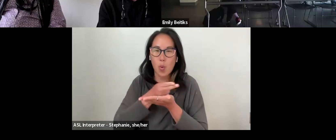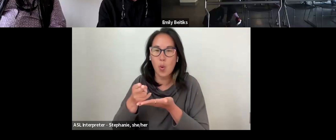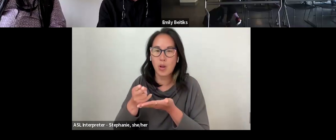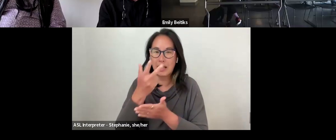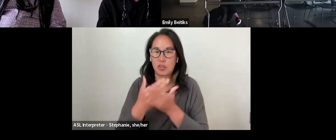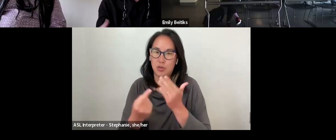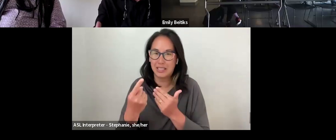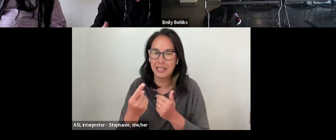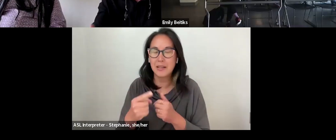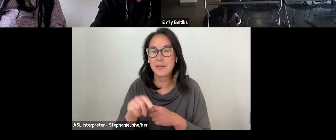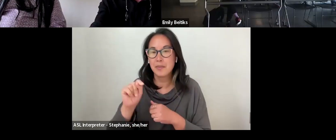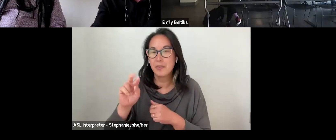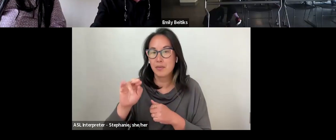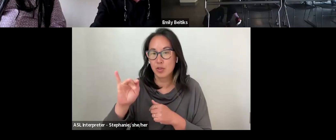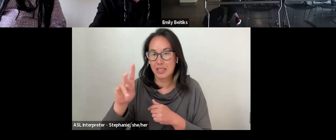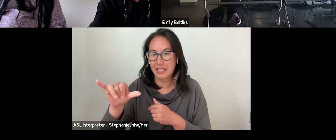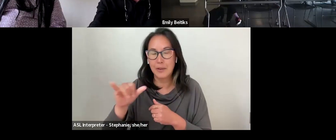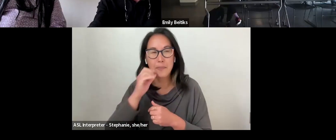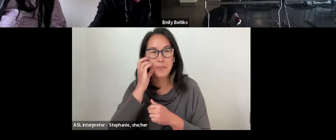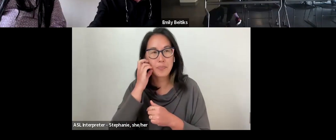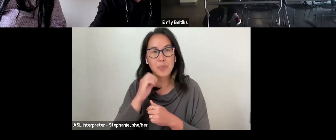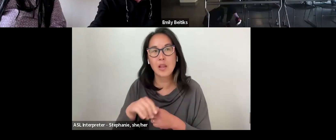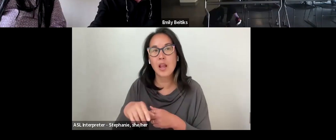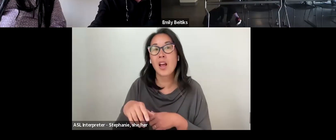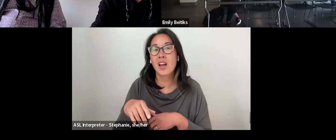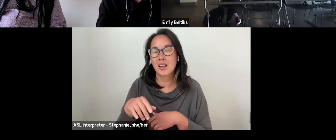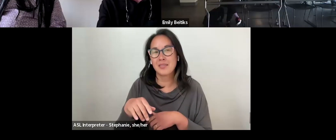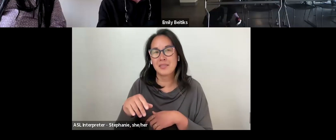Susan Reverby, the historian who wrote about Tuskegee.